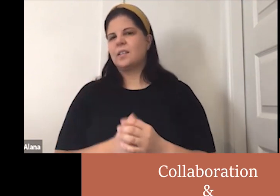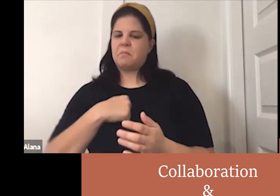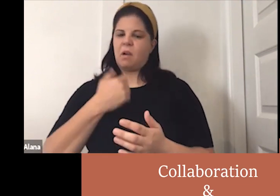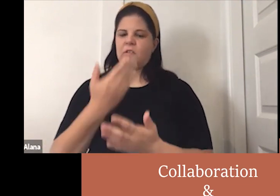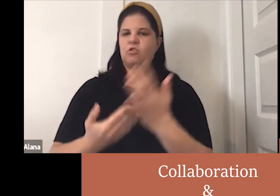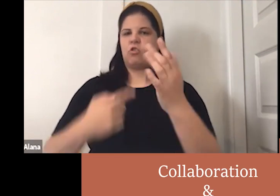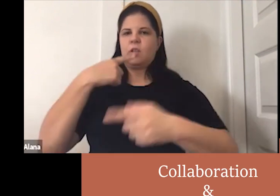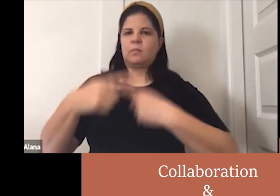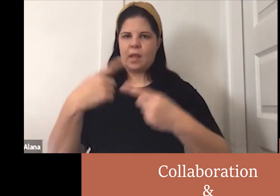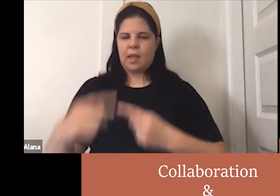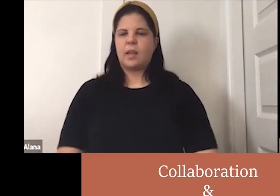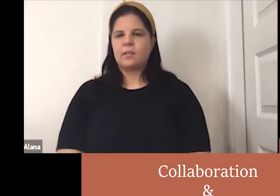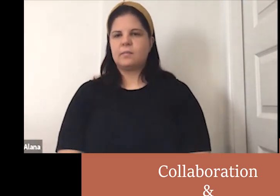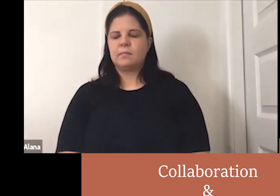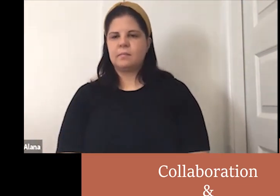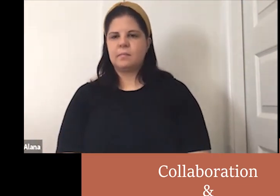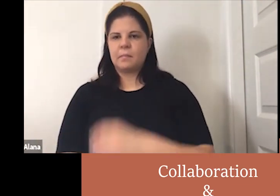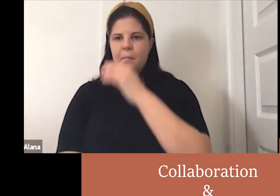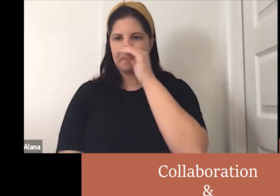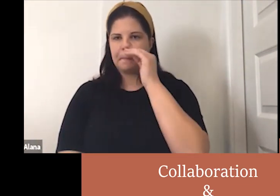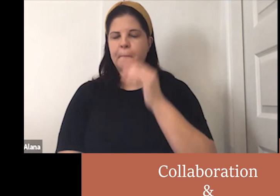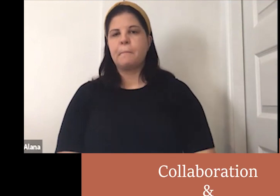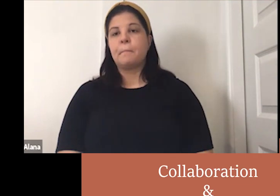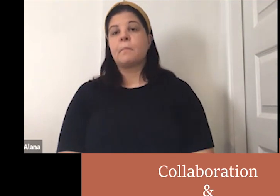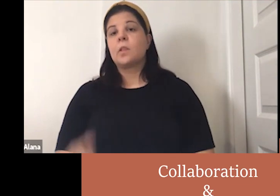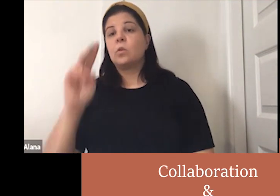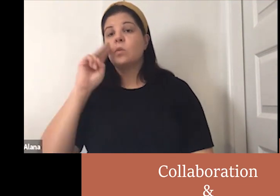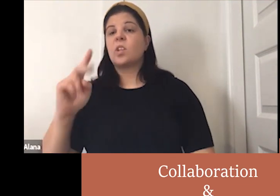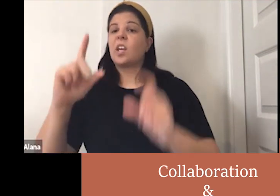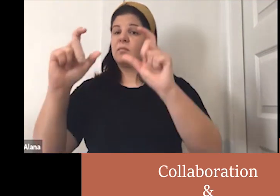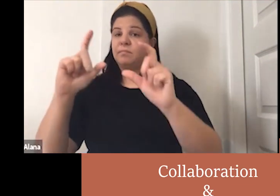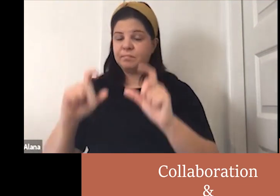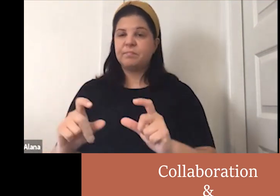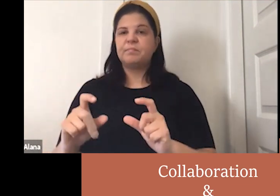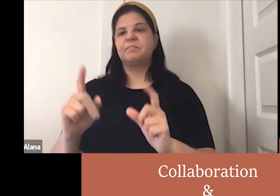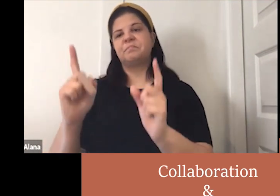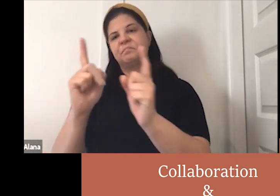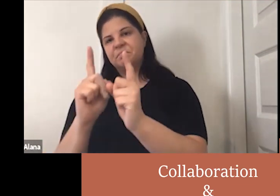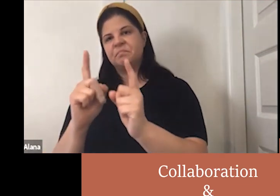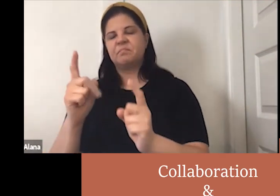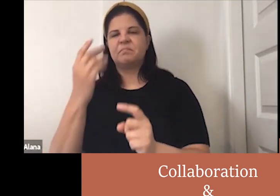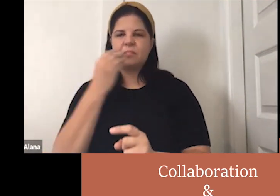Now, the images that you see there are part of the process.